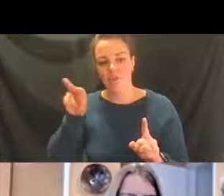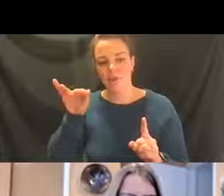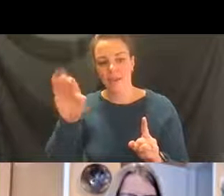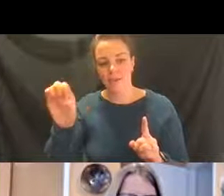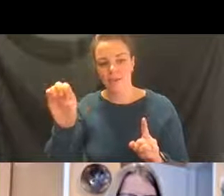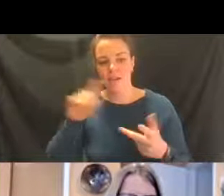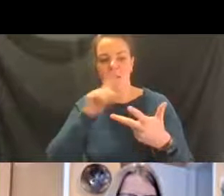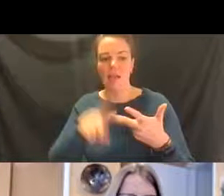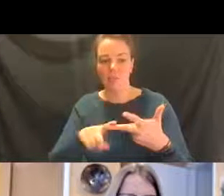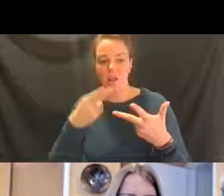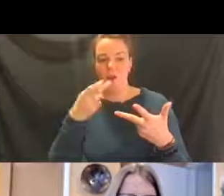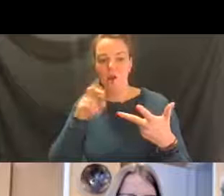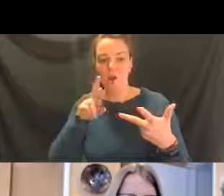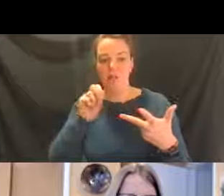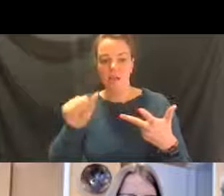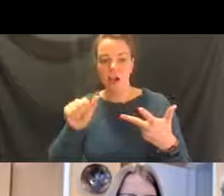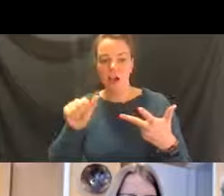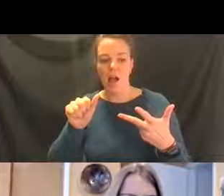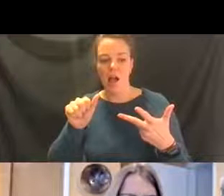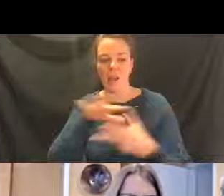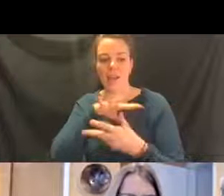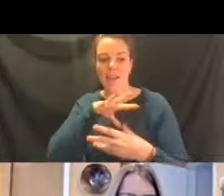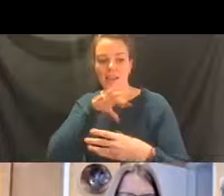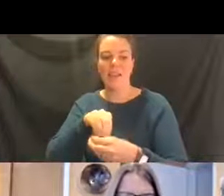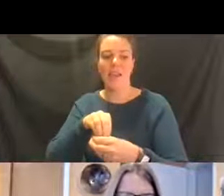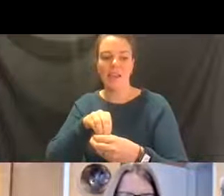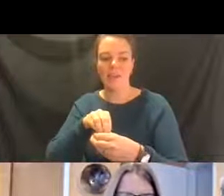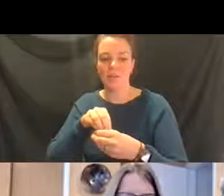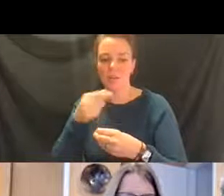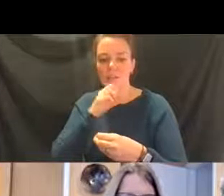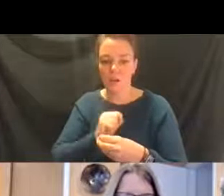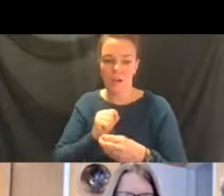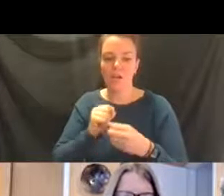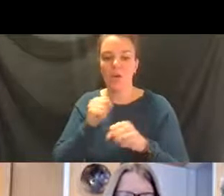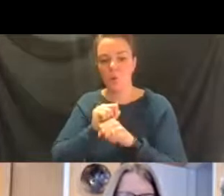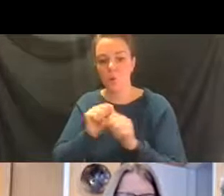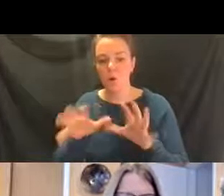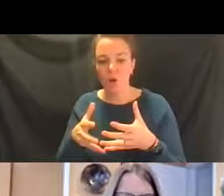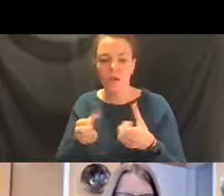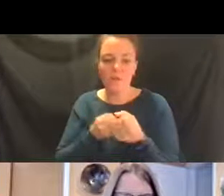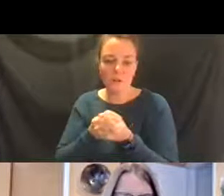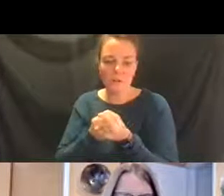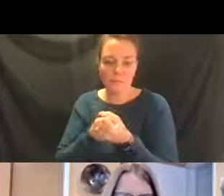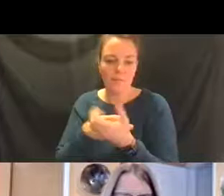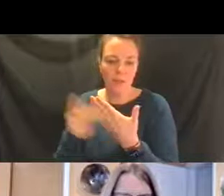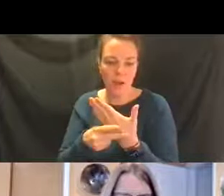Illinois geriatric workforce enhancement program led by Dr. Valerie Dress. This